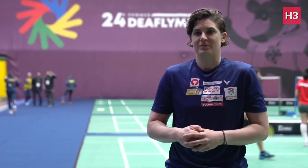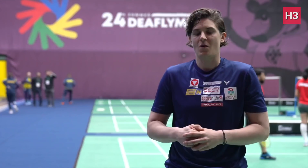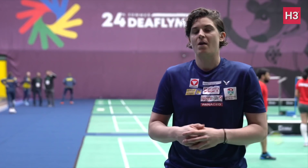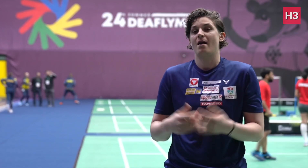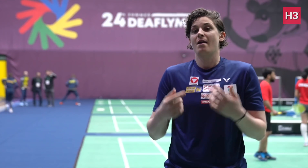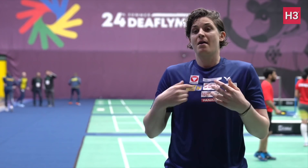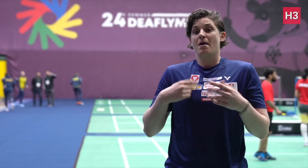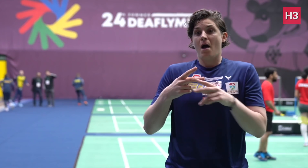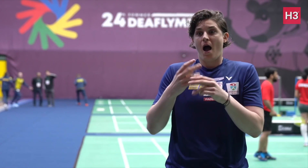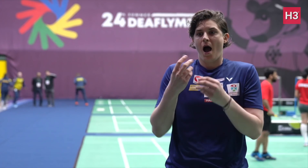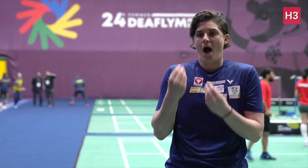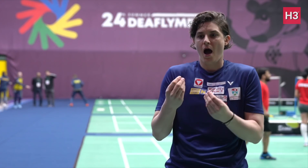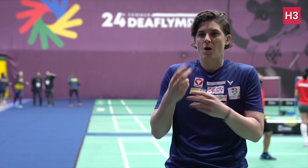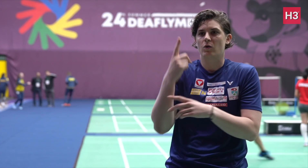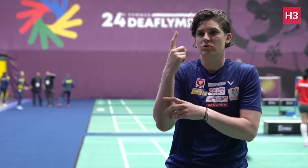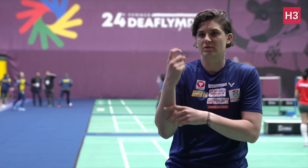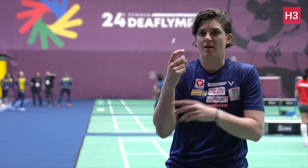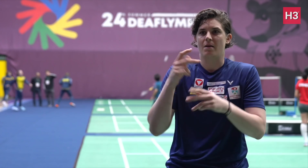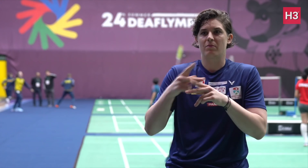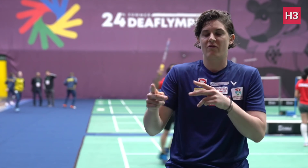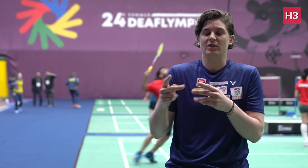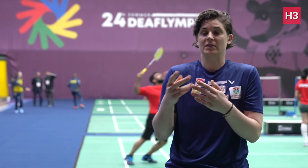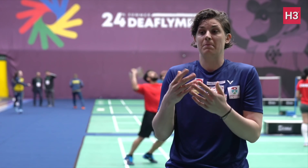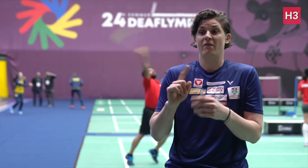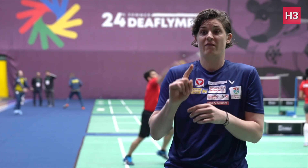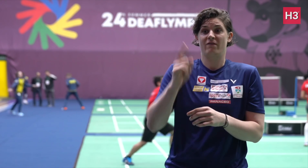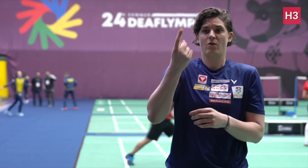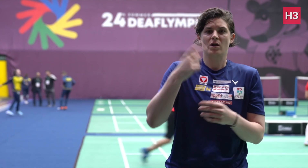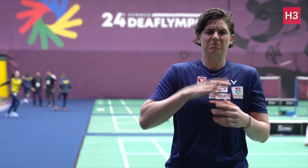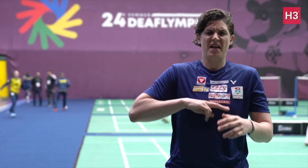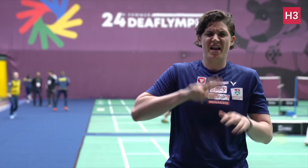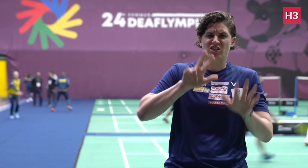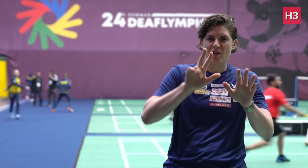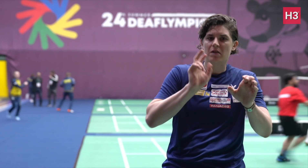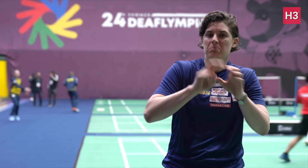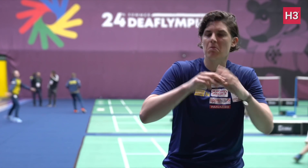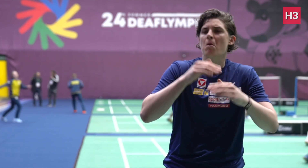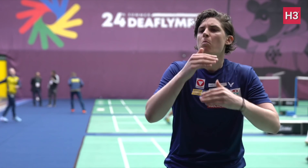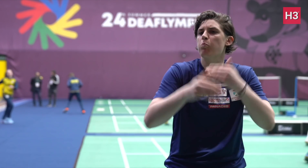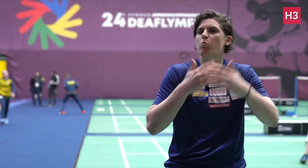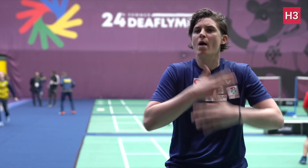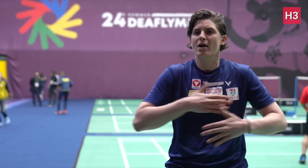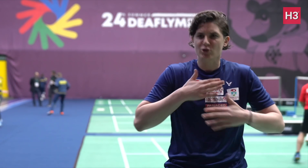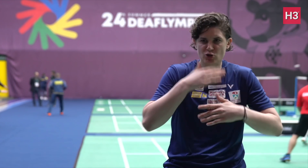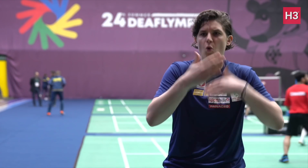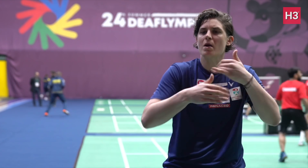How did I start my professional career? I started playing when I was eight years old.